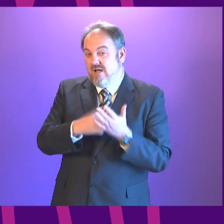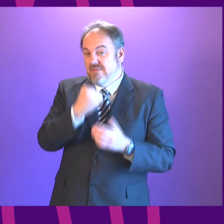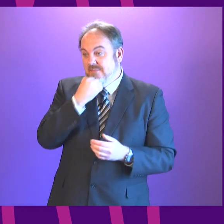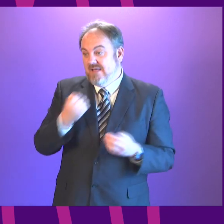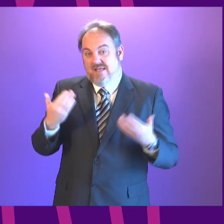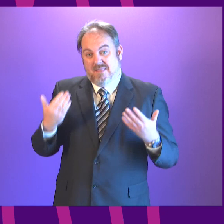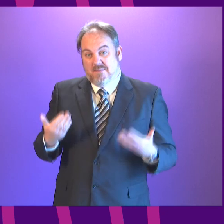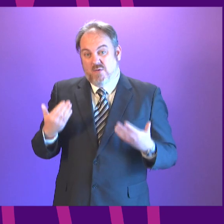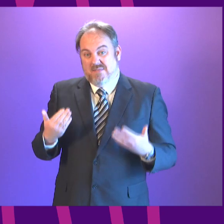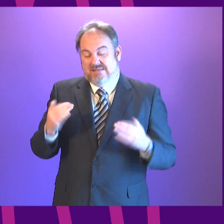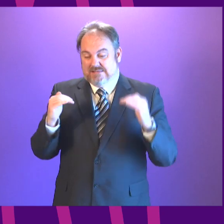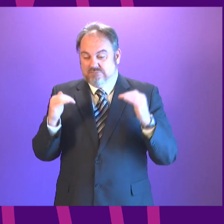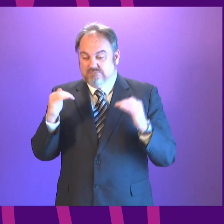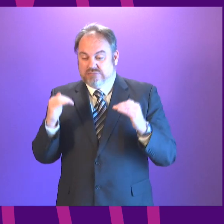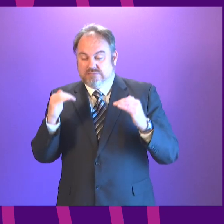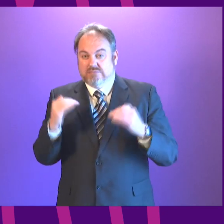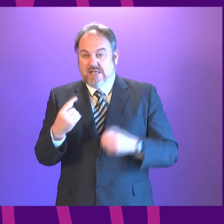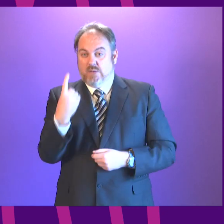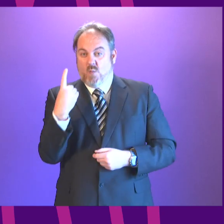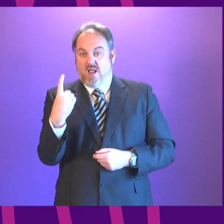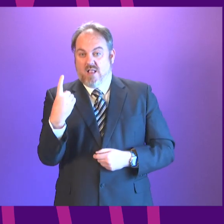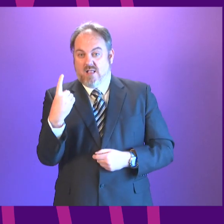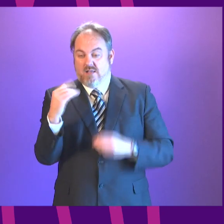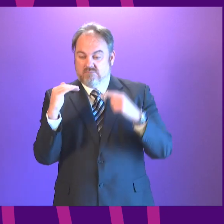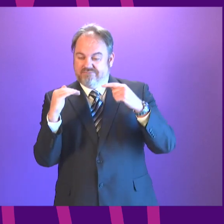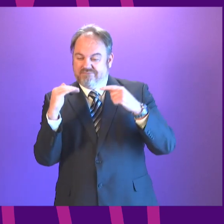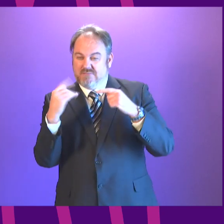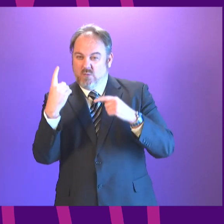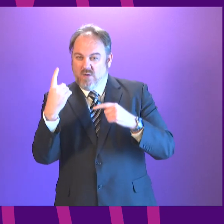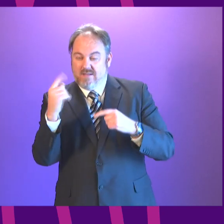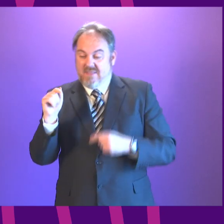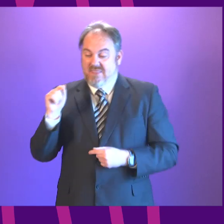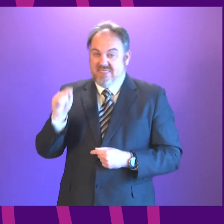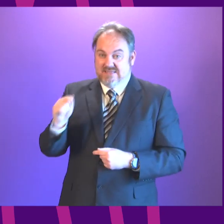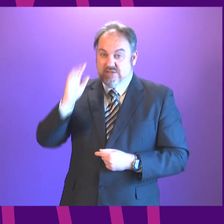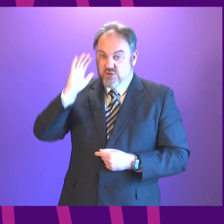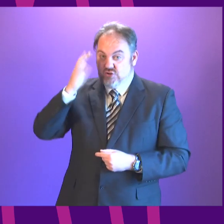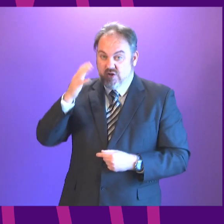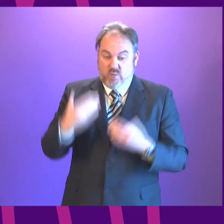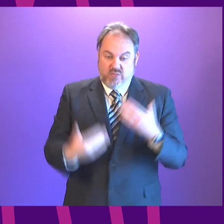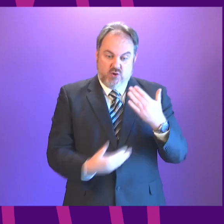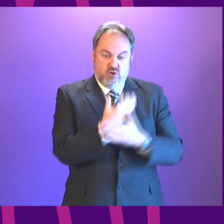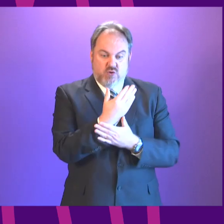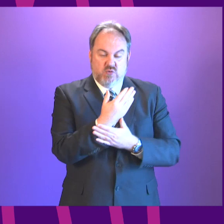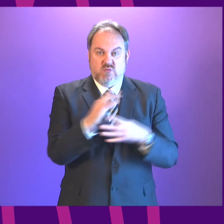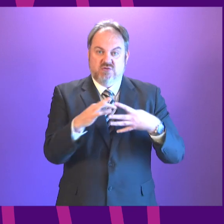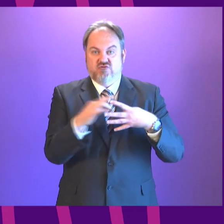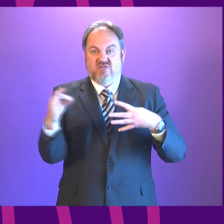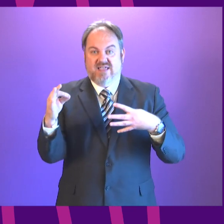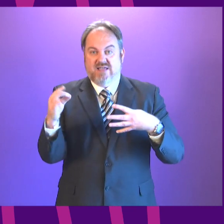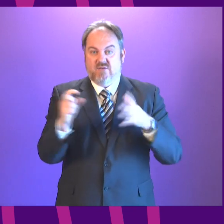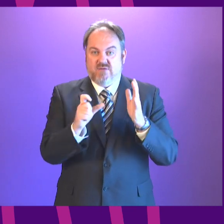is already hovering around 1, that is obviously a very real concern. Analysis was published